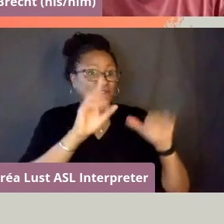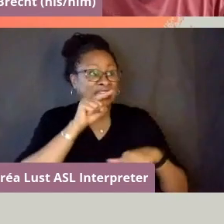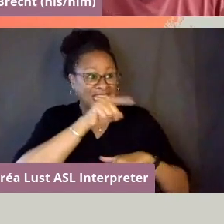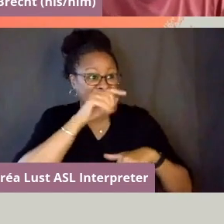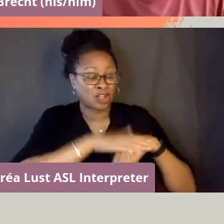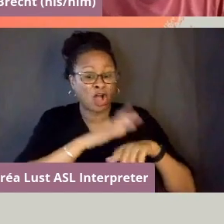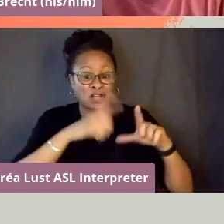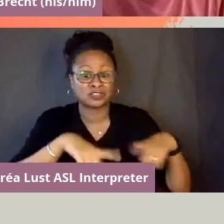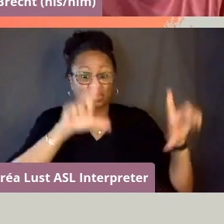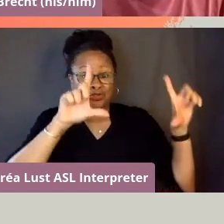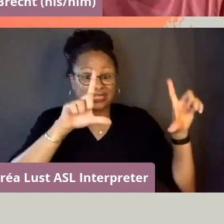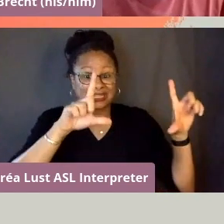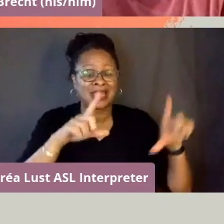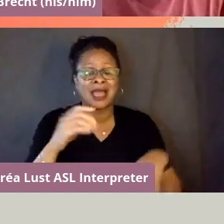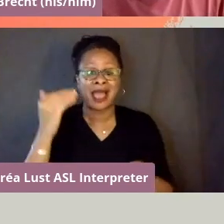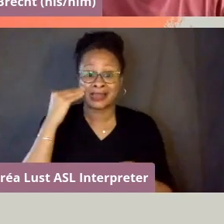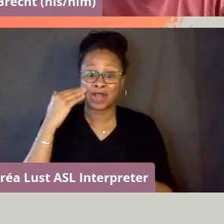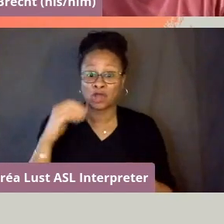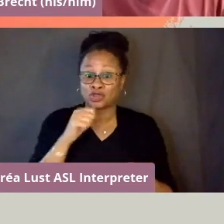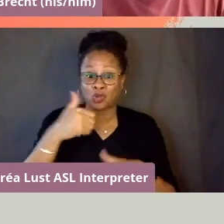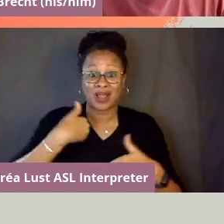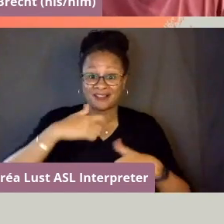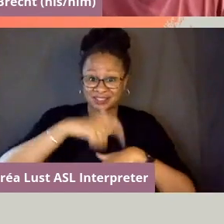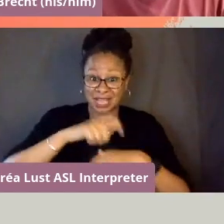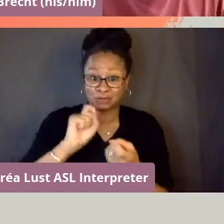And I know that you don't have time to change this.